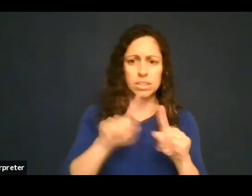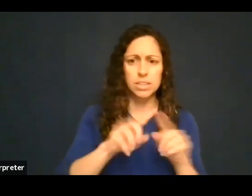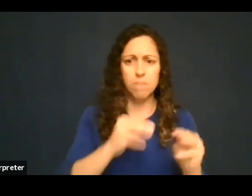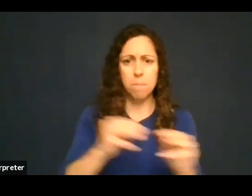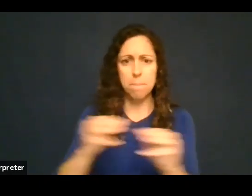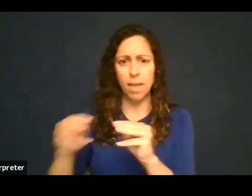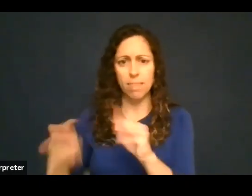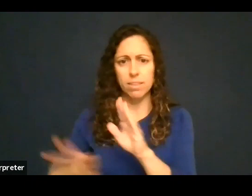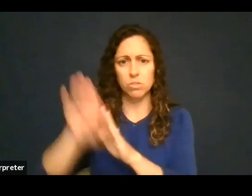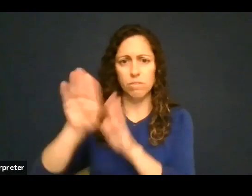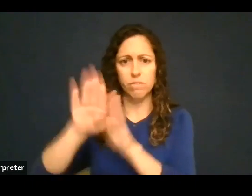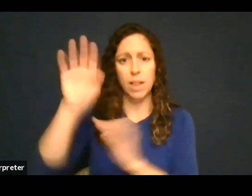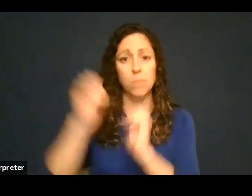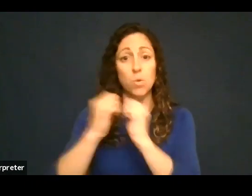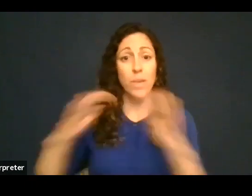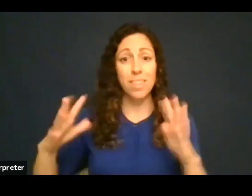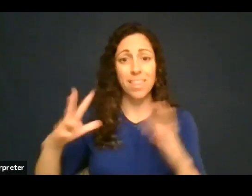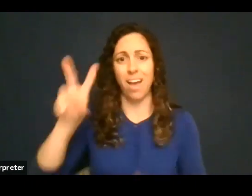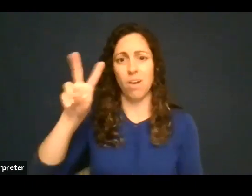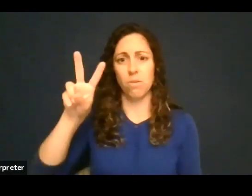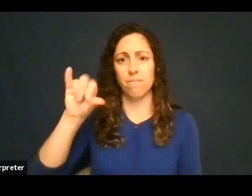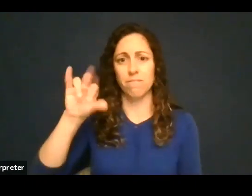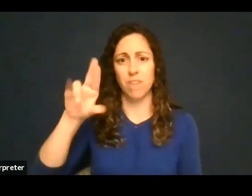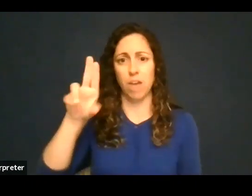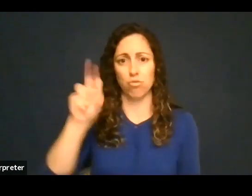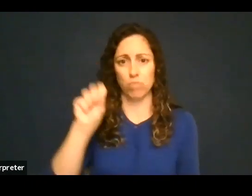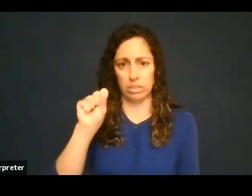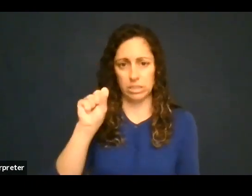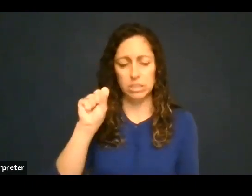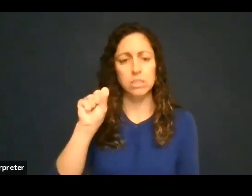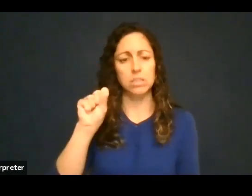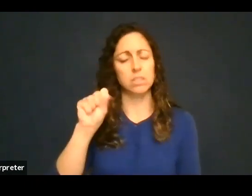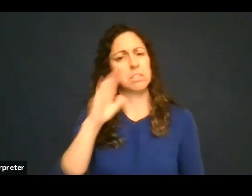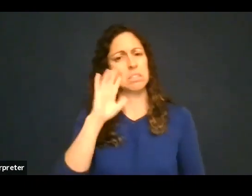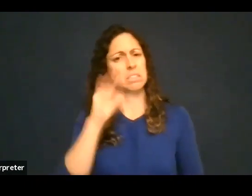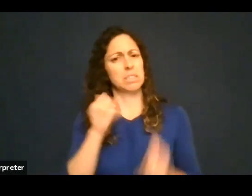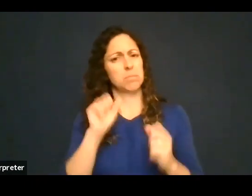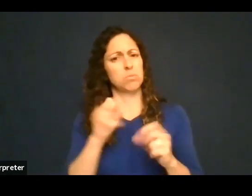larger and larger constructs. Because the problem with the virus is, the virus has a size limit.